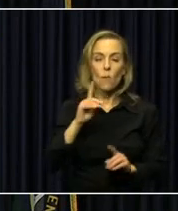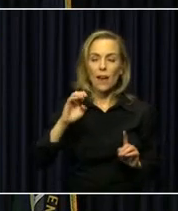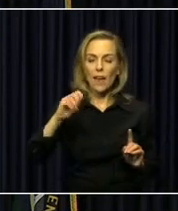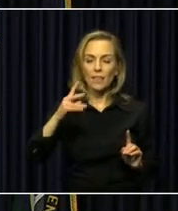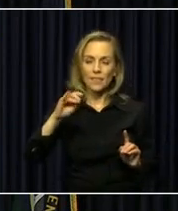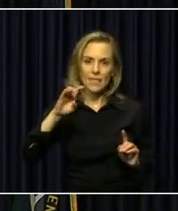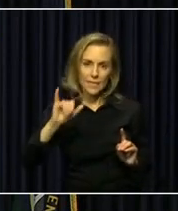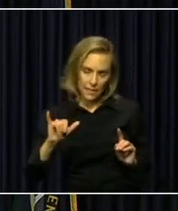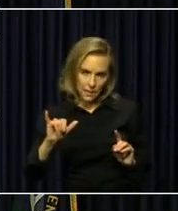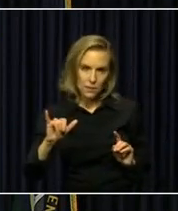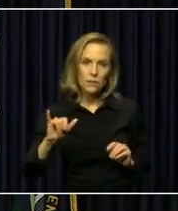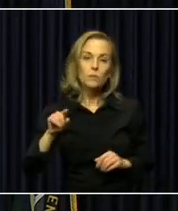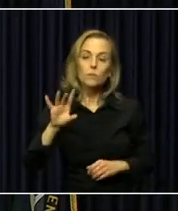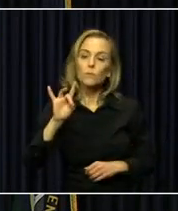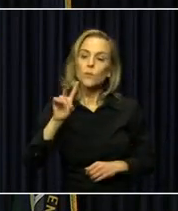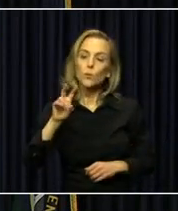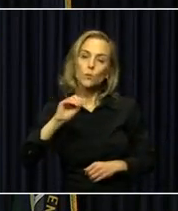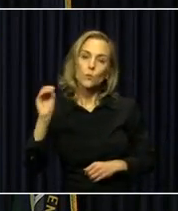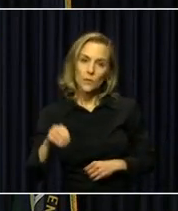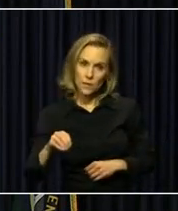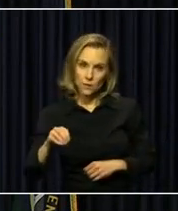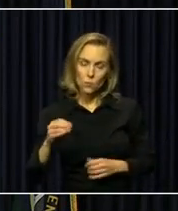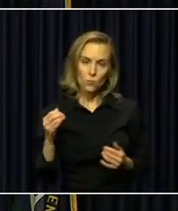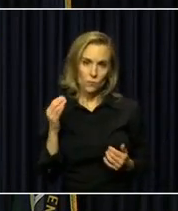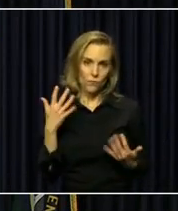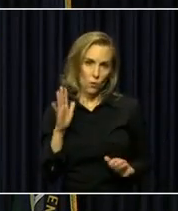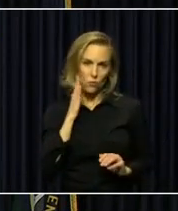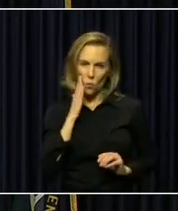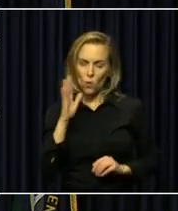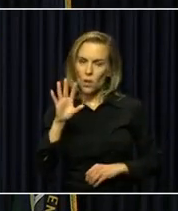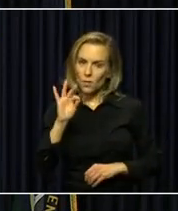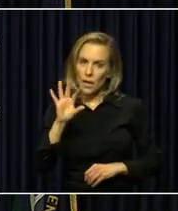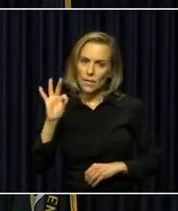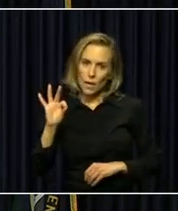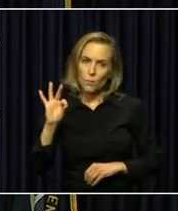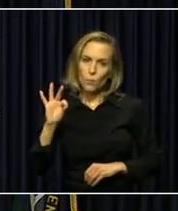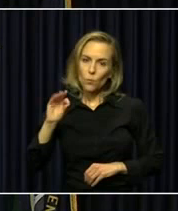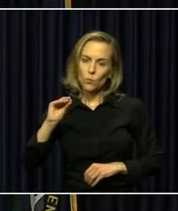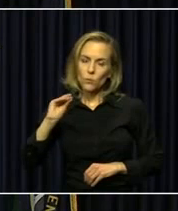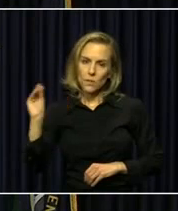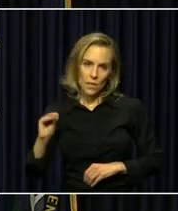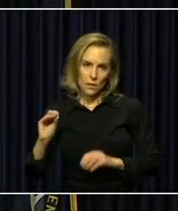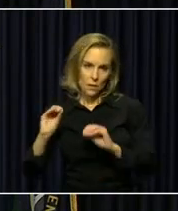THREE INMATES AND THREE STAFF. ROTOR AND OLDHAM COUNTY SAME,